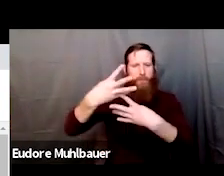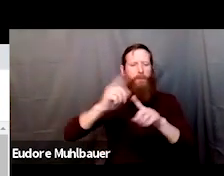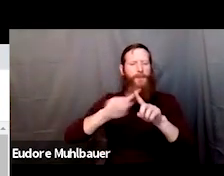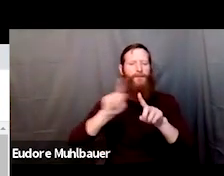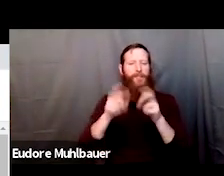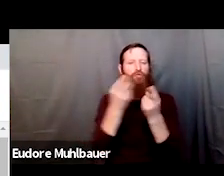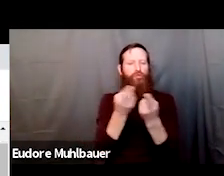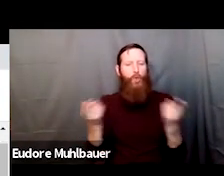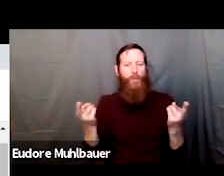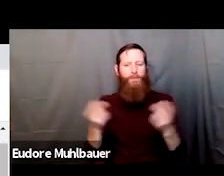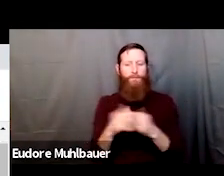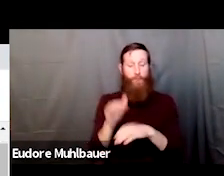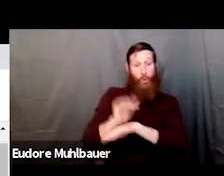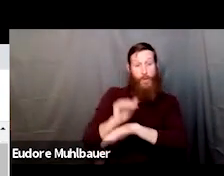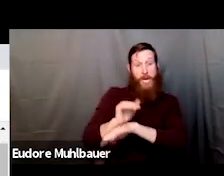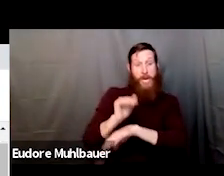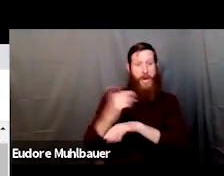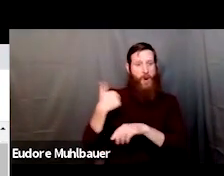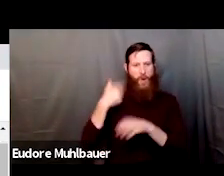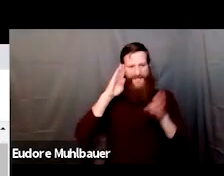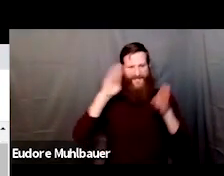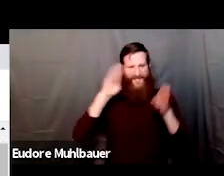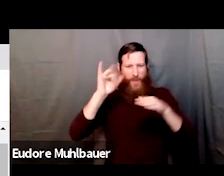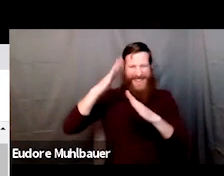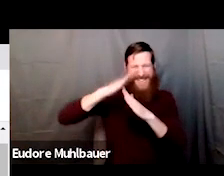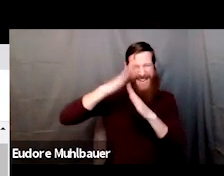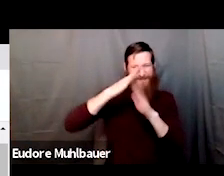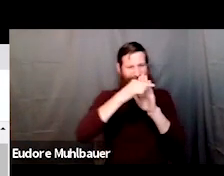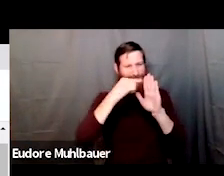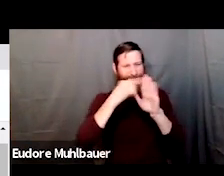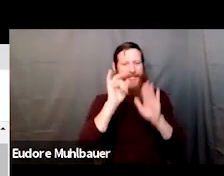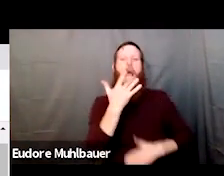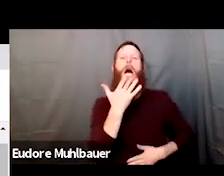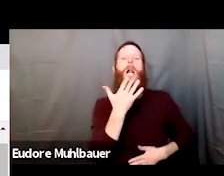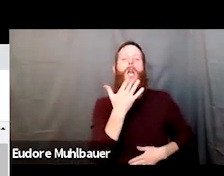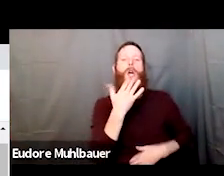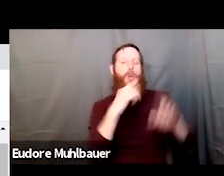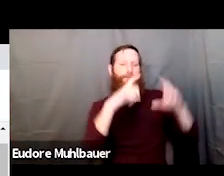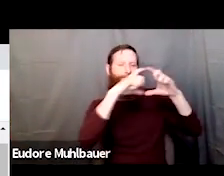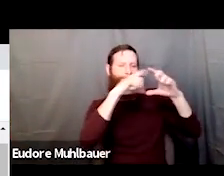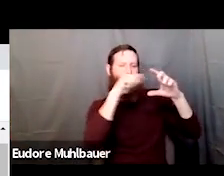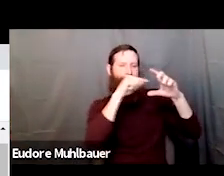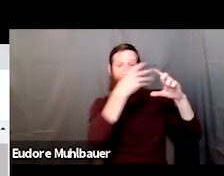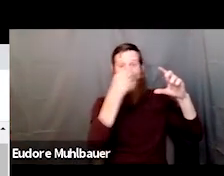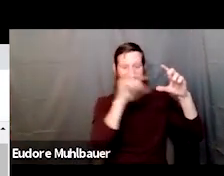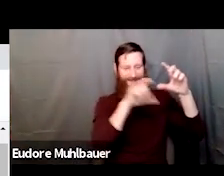Tonight, we are going to focus on this top resource. We will focus on this colored tile and the information that gives us